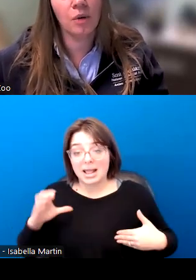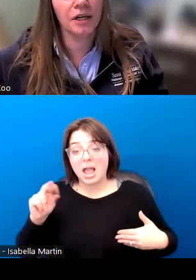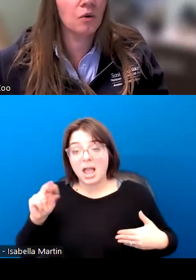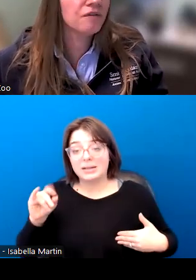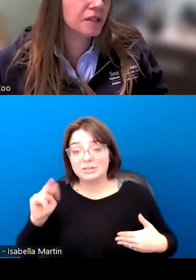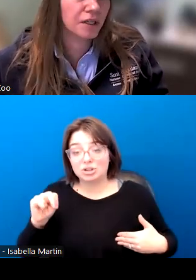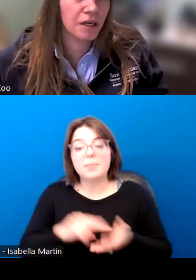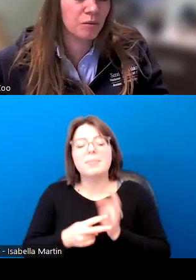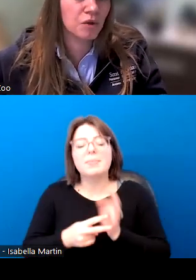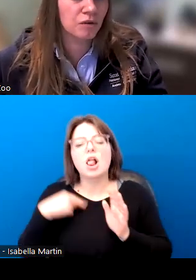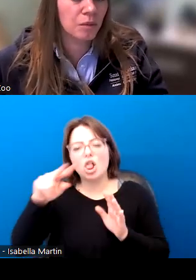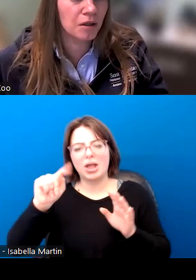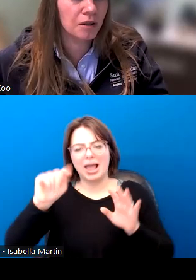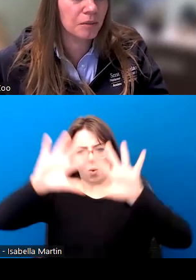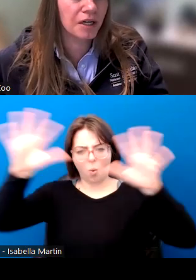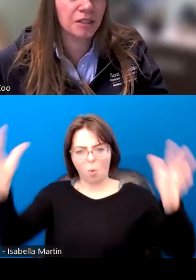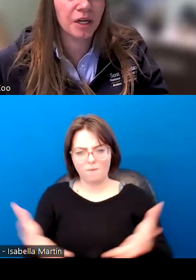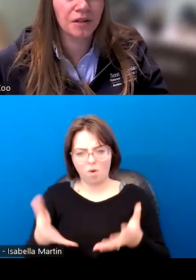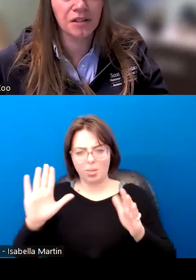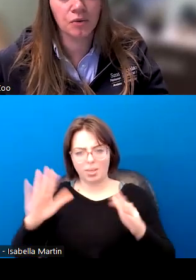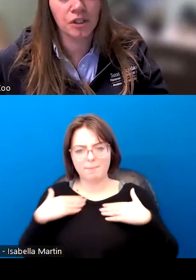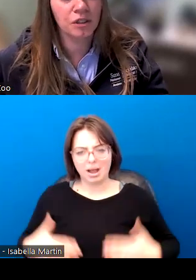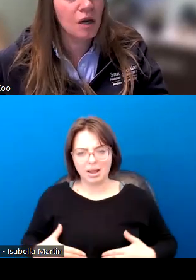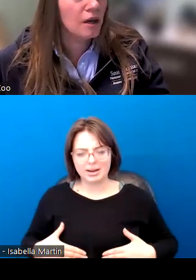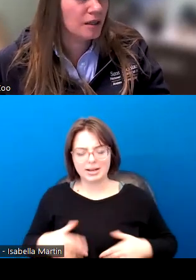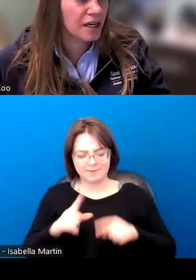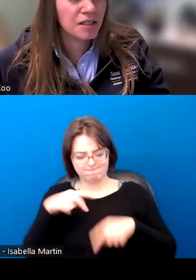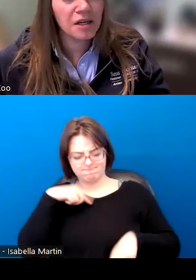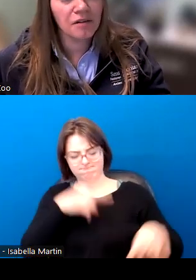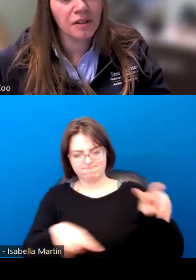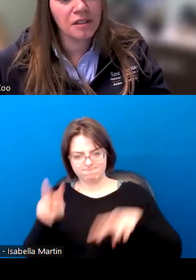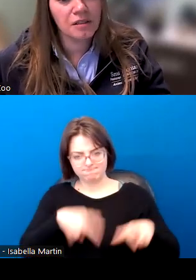body or feeling an animal's overall body depending on the situation. In the case of the elephants